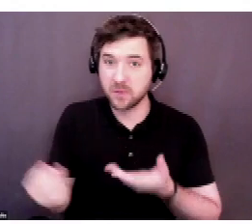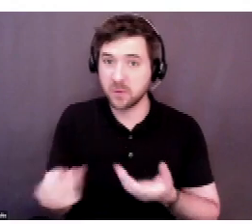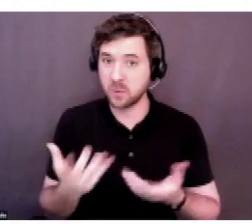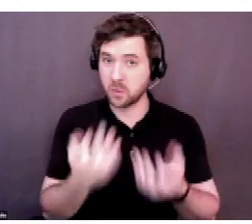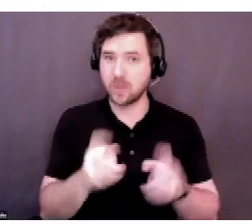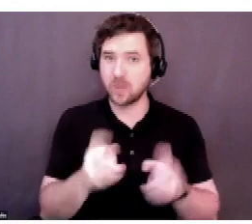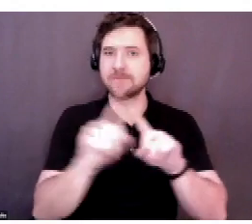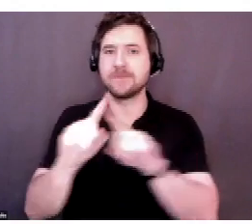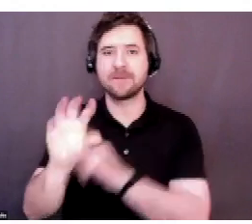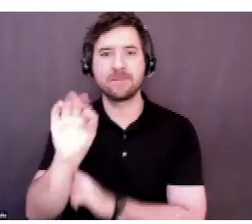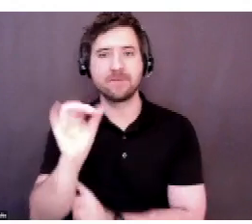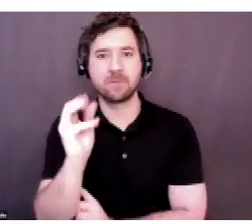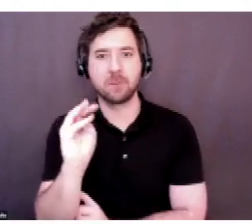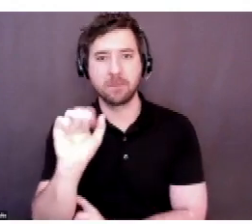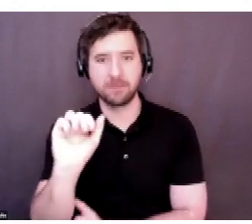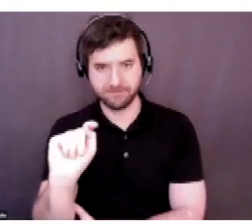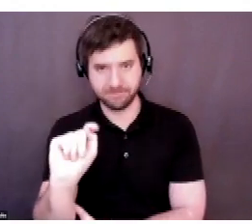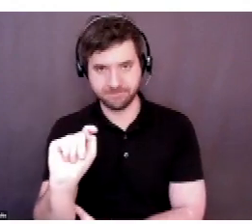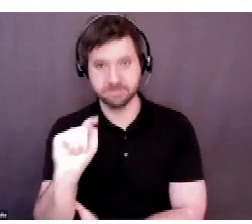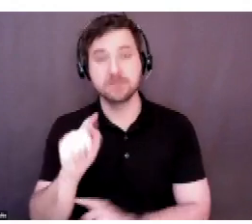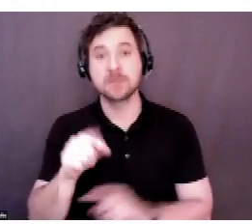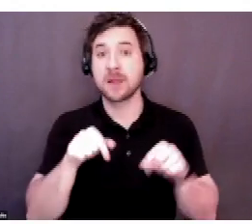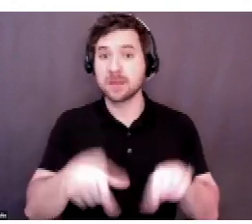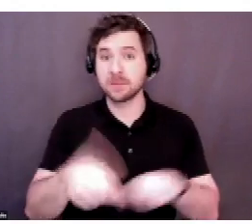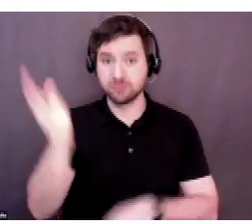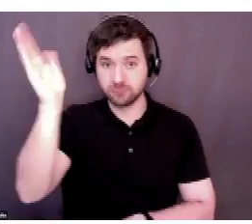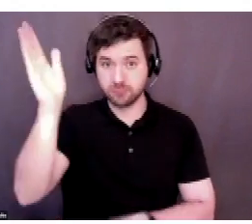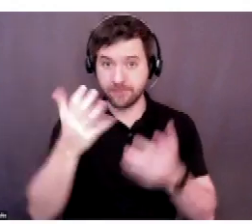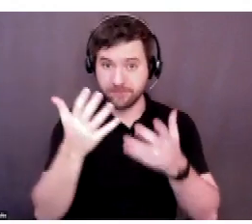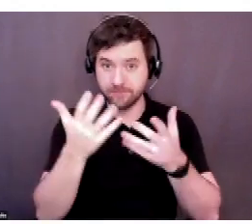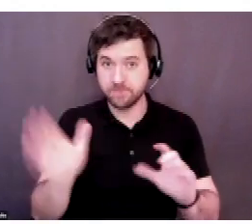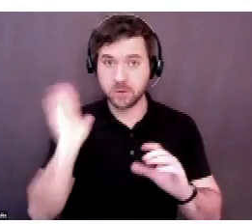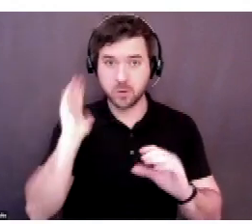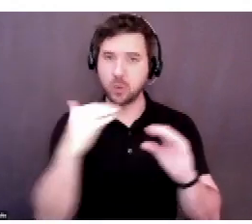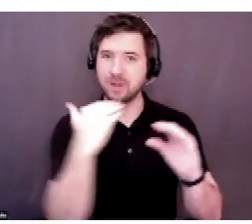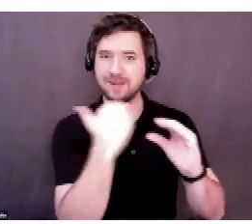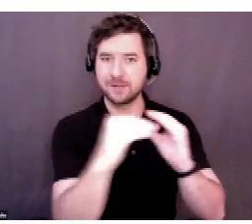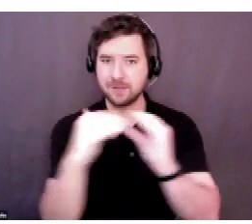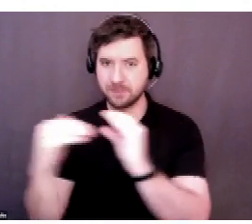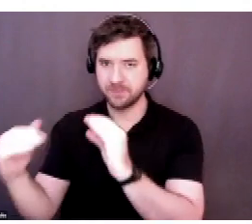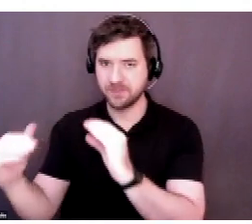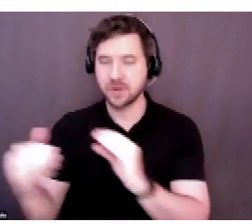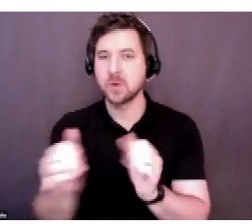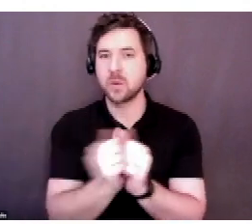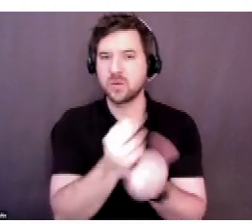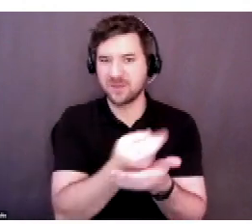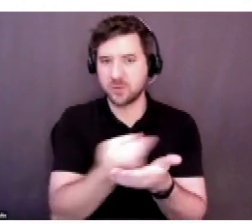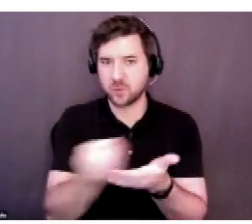sending out an e mail that's full of resources. And those resources will include our website